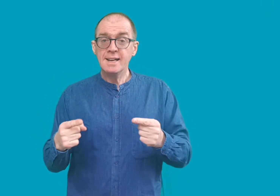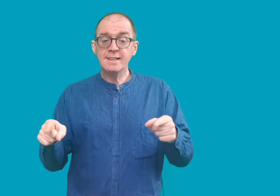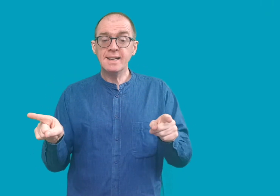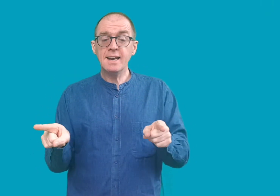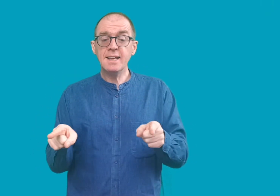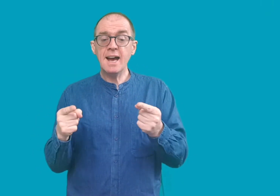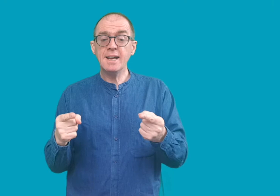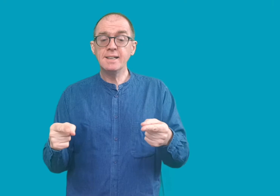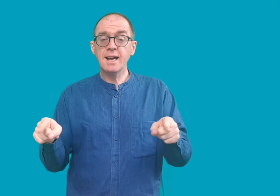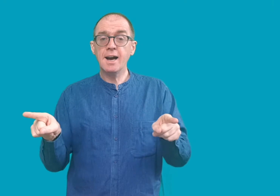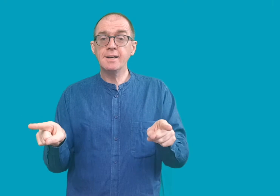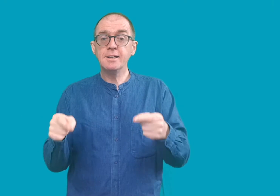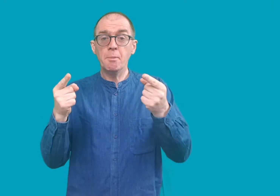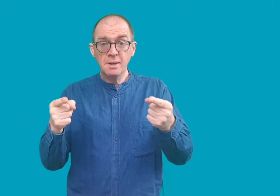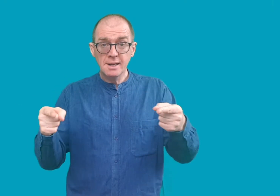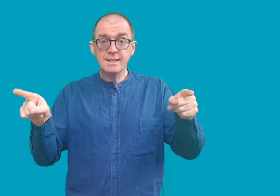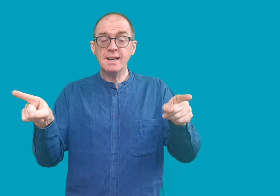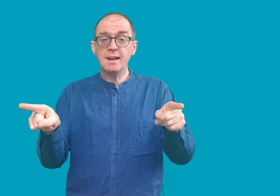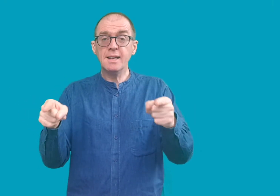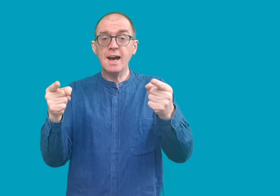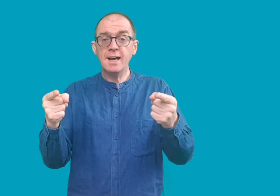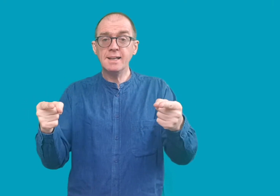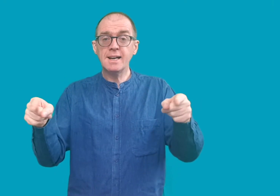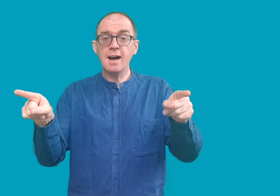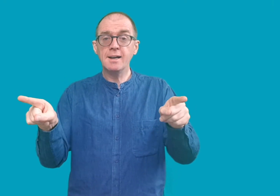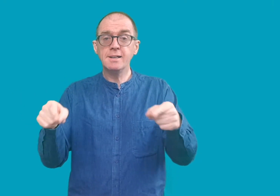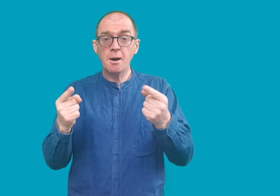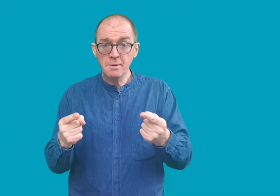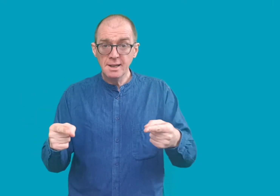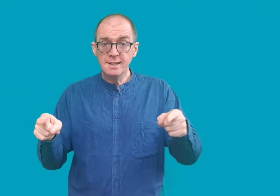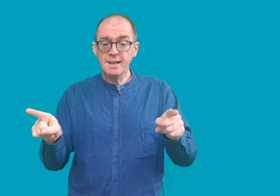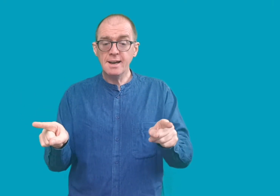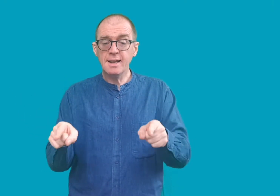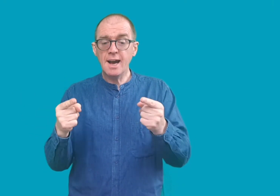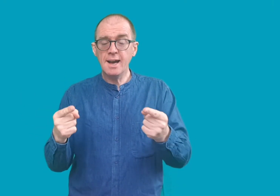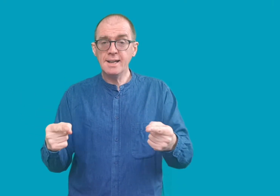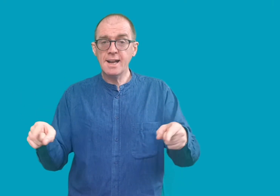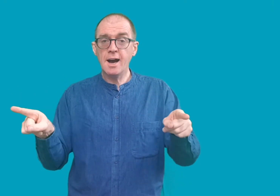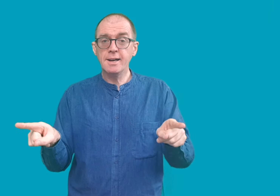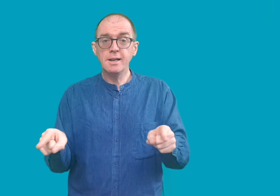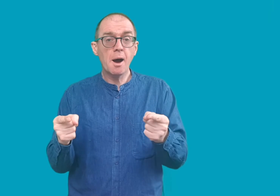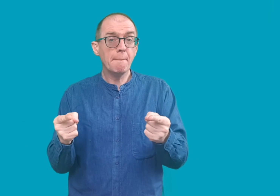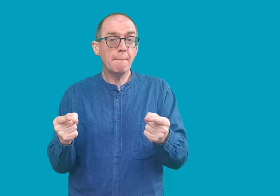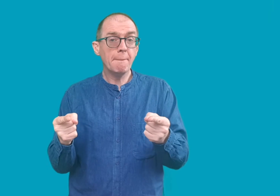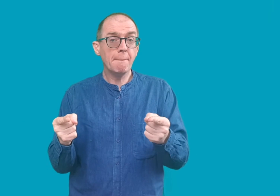Diddley di del diddle dum